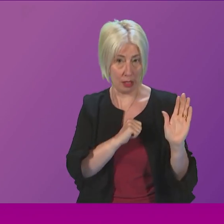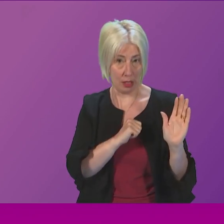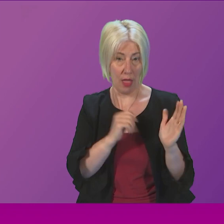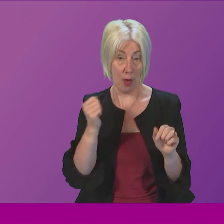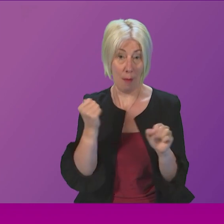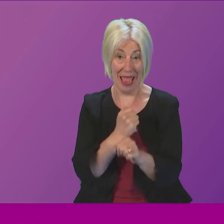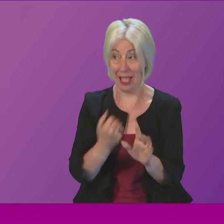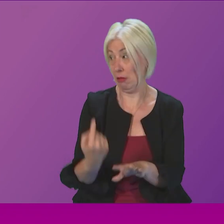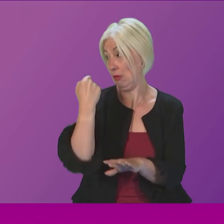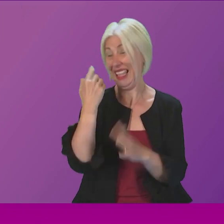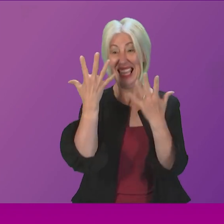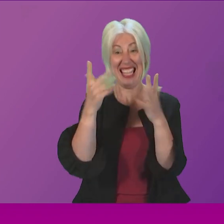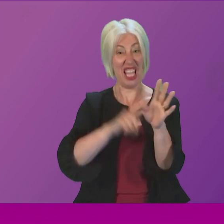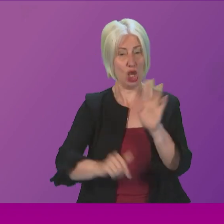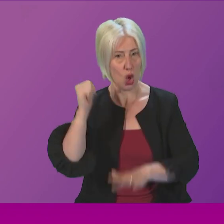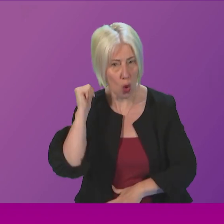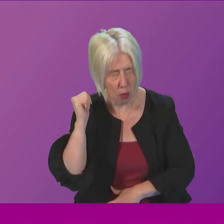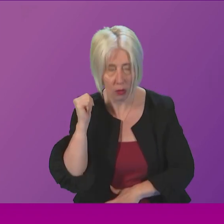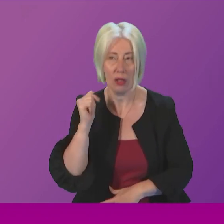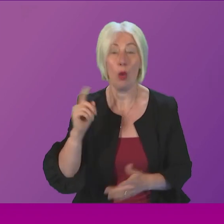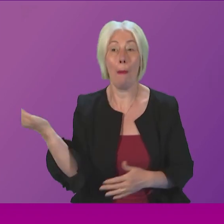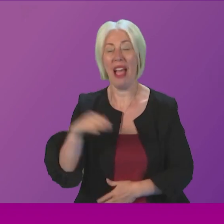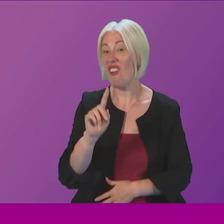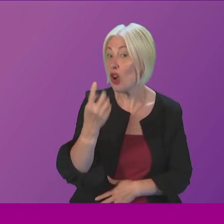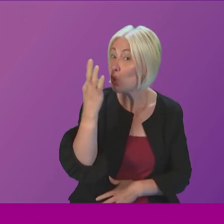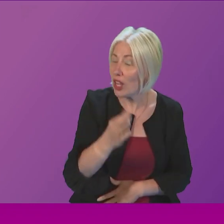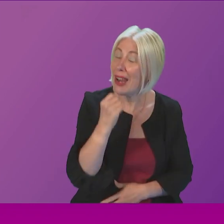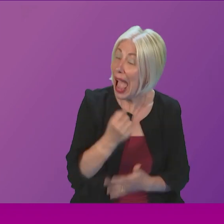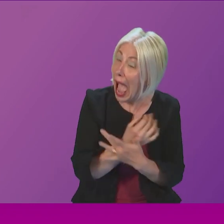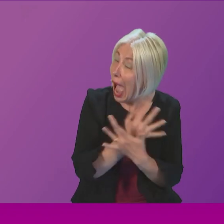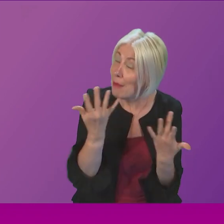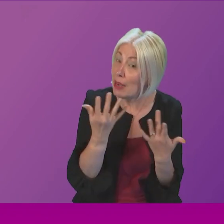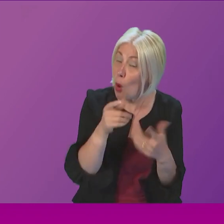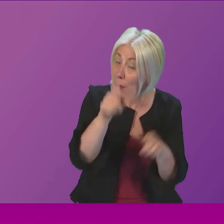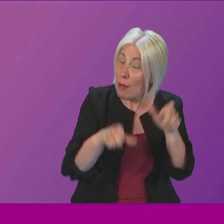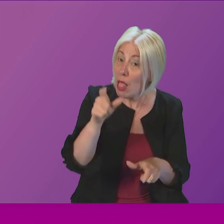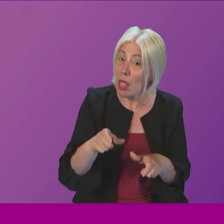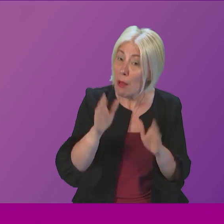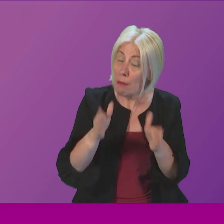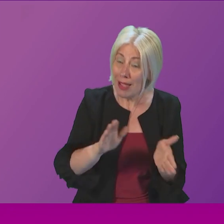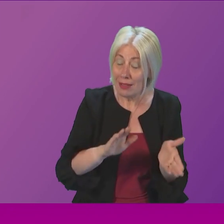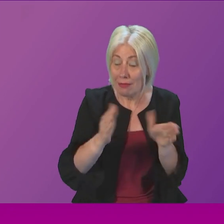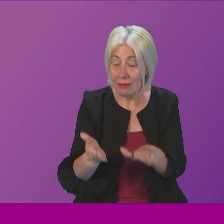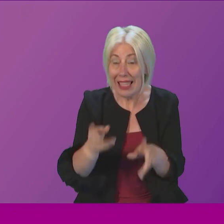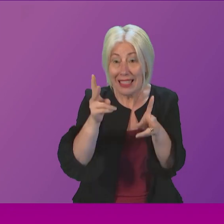I go back to my first question. How many more people have to die before that road is fully dualled?